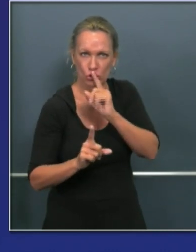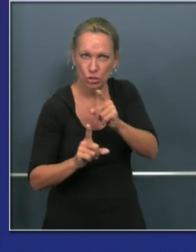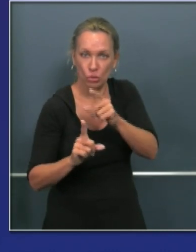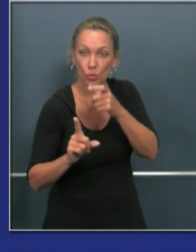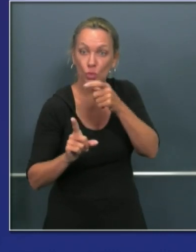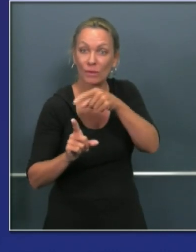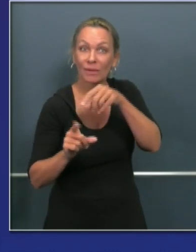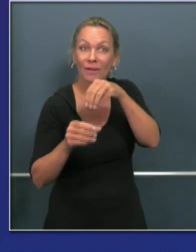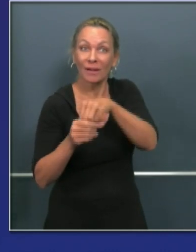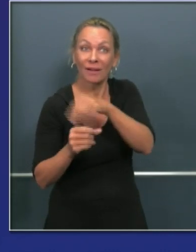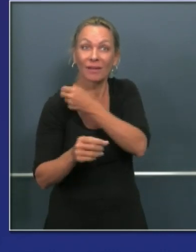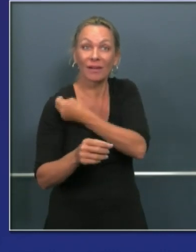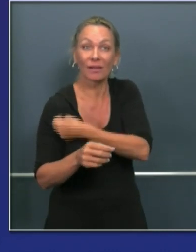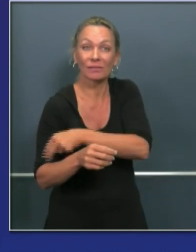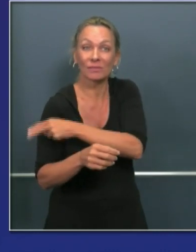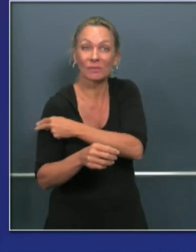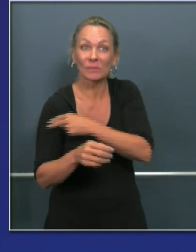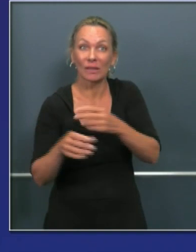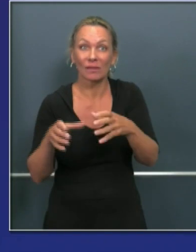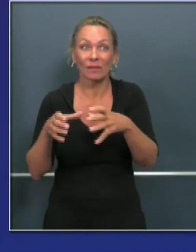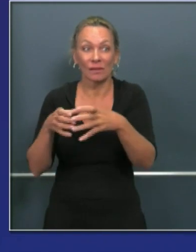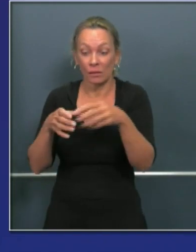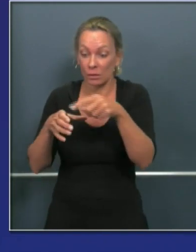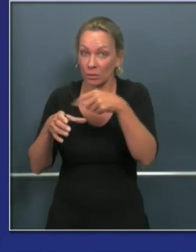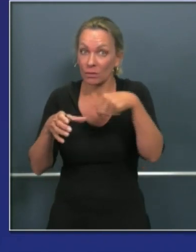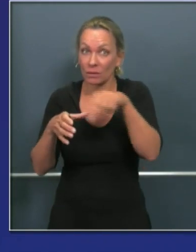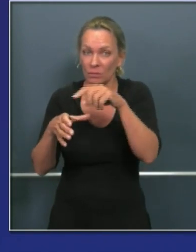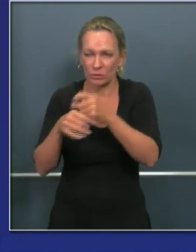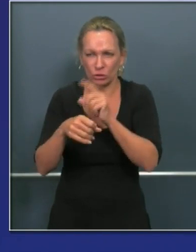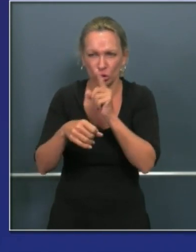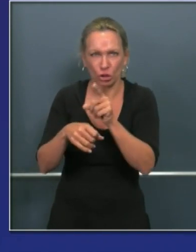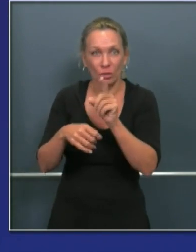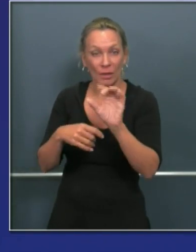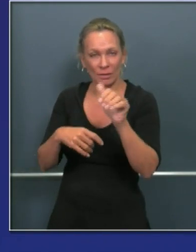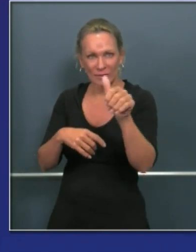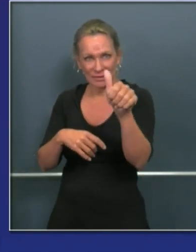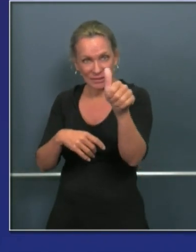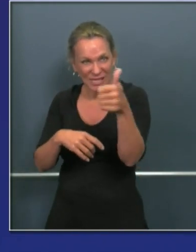AVERAGE OF THE NUMBER OF COVID PA SO POSITIVE HOSPITALIZED PATIENTS. HE IS NO MORE THAN